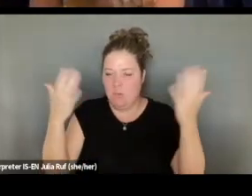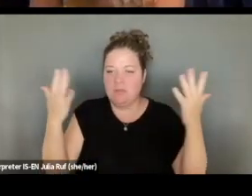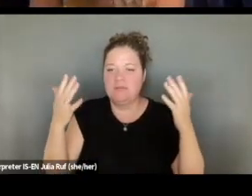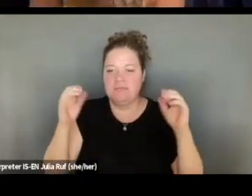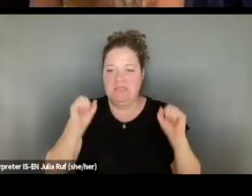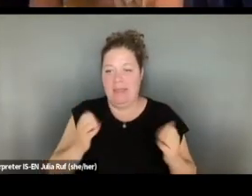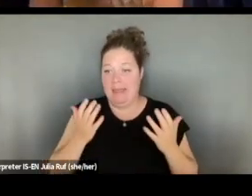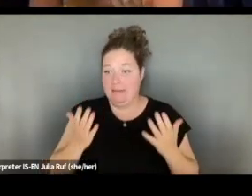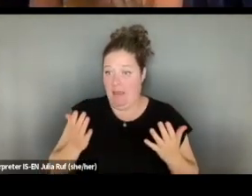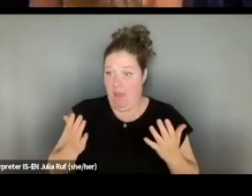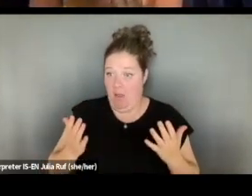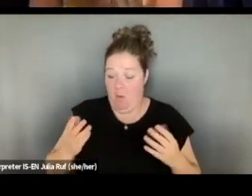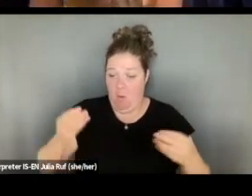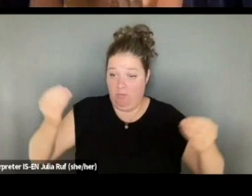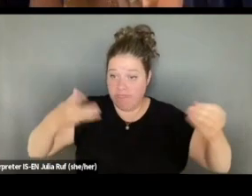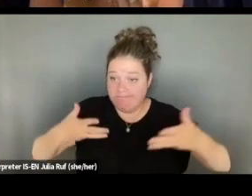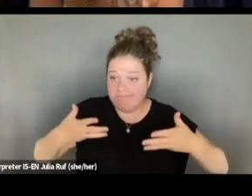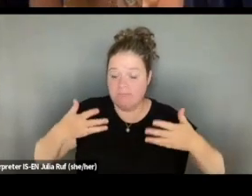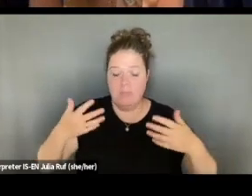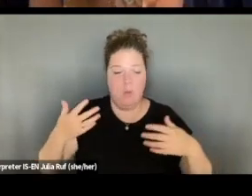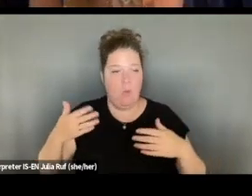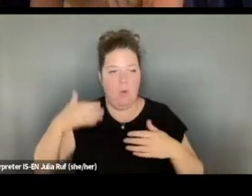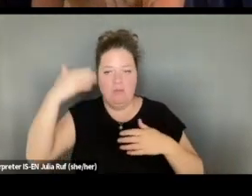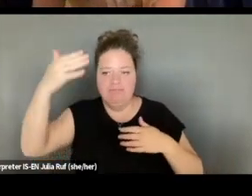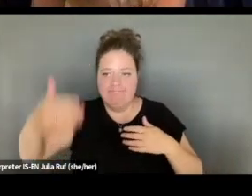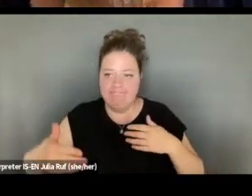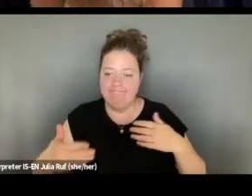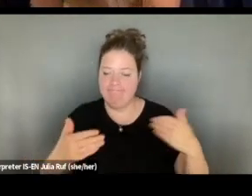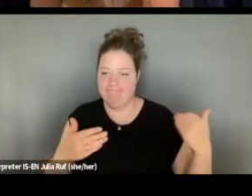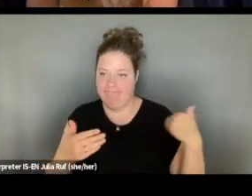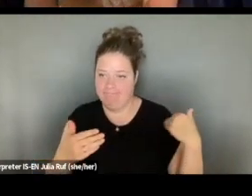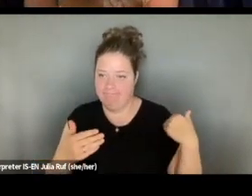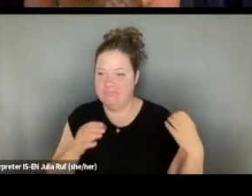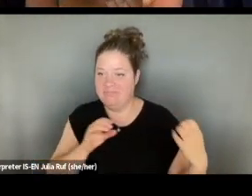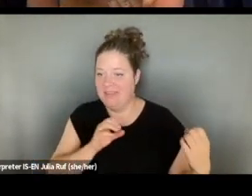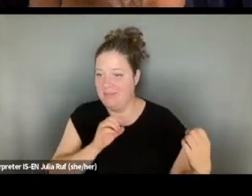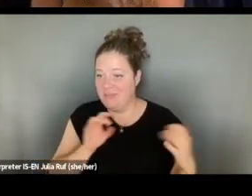please give us a call afterwards. We are happy to receive any feedback,